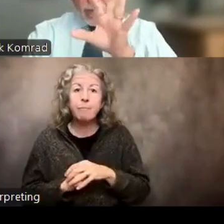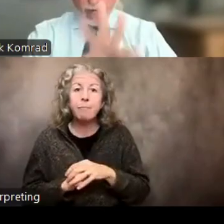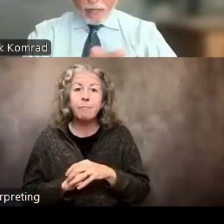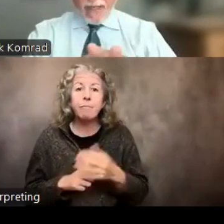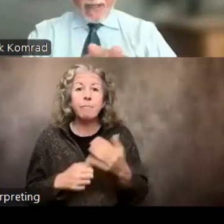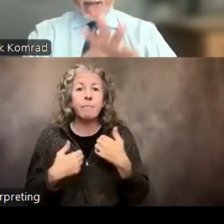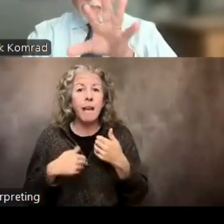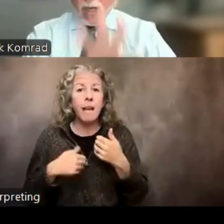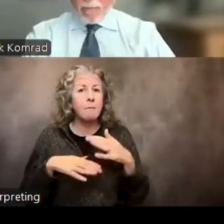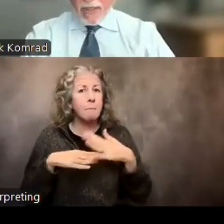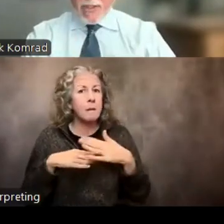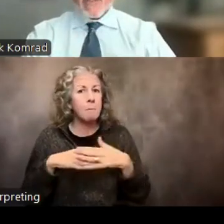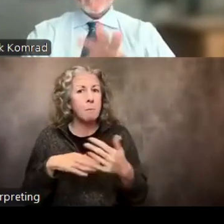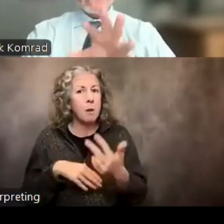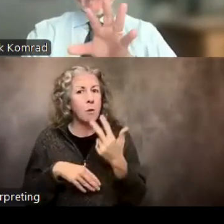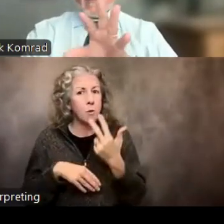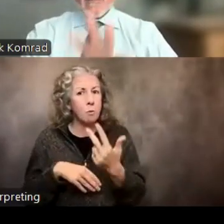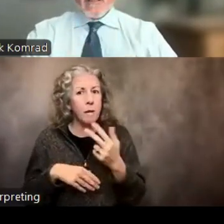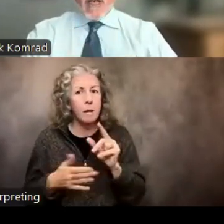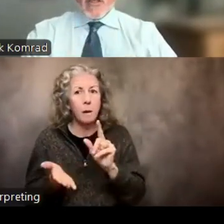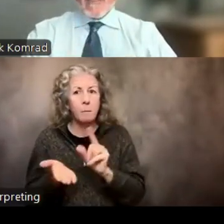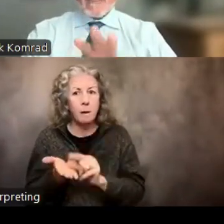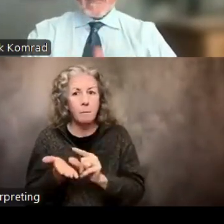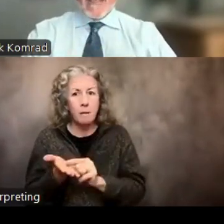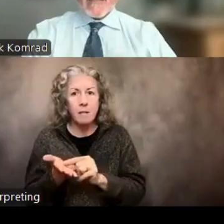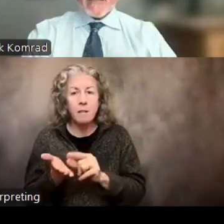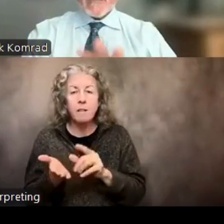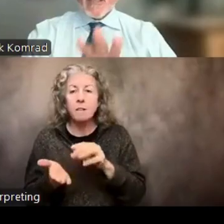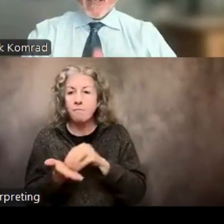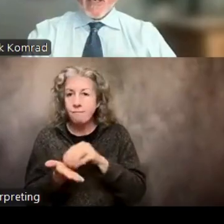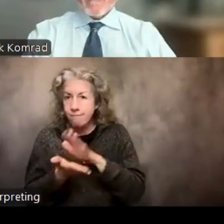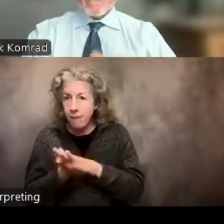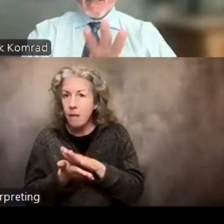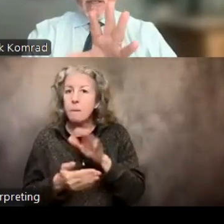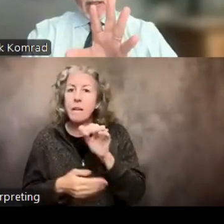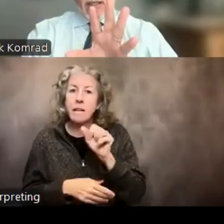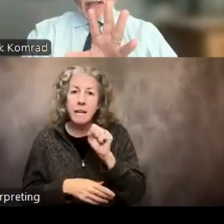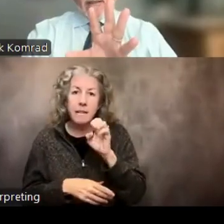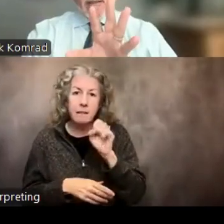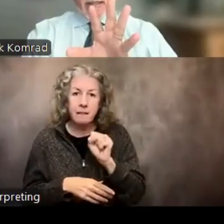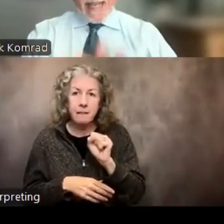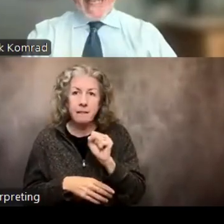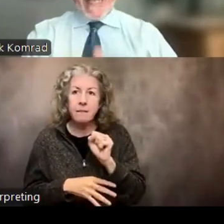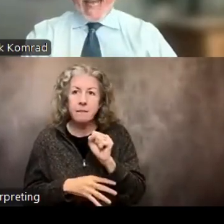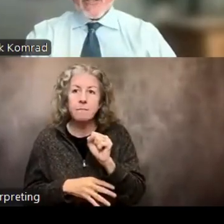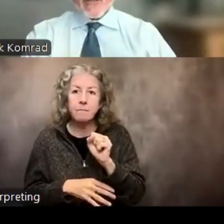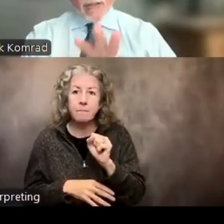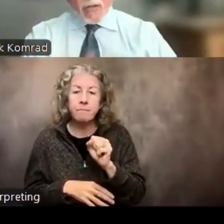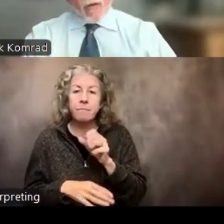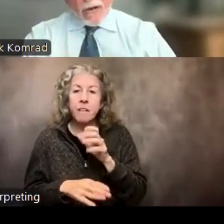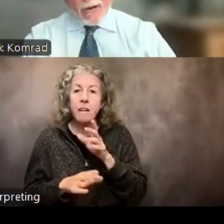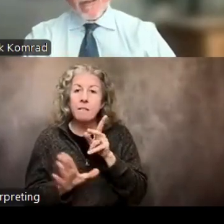three published, documented cases of psychiatric disorder,